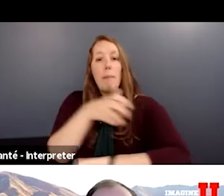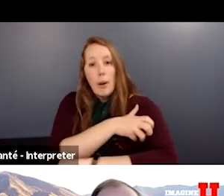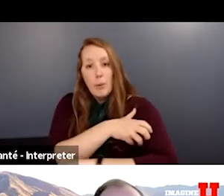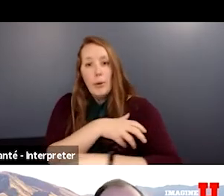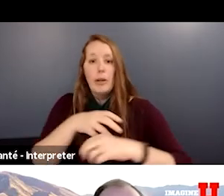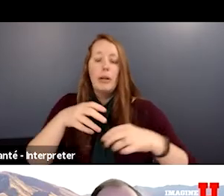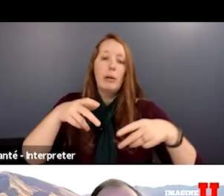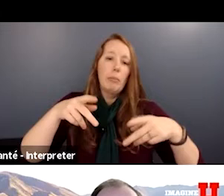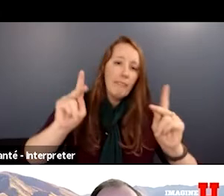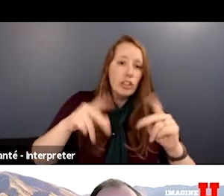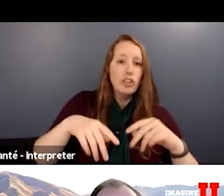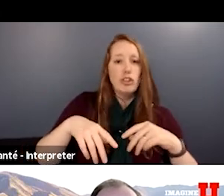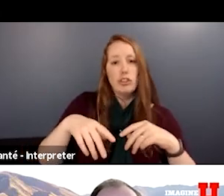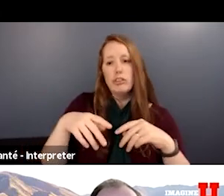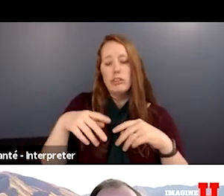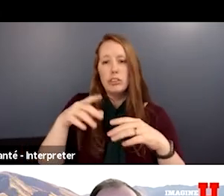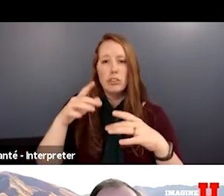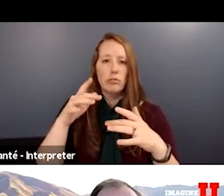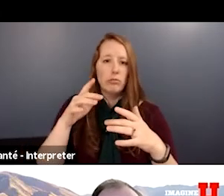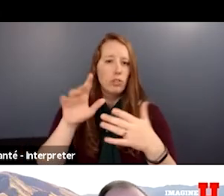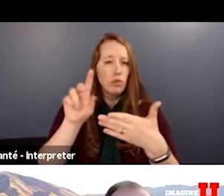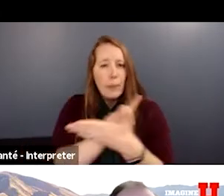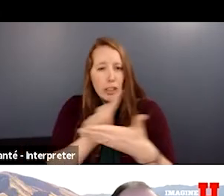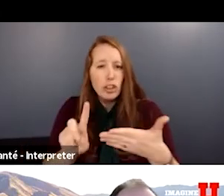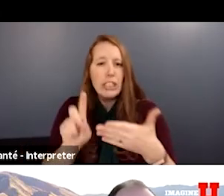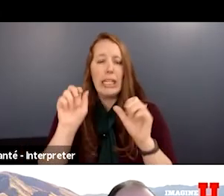As we progress through this presentation,